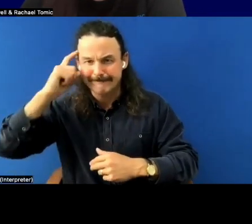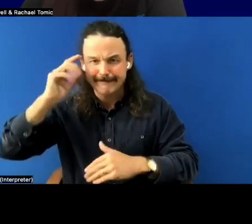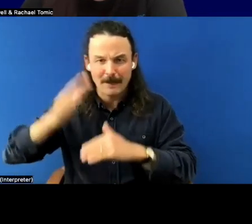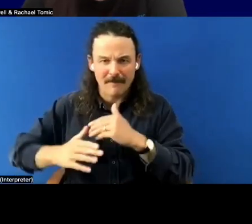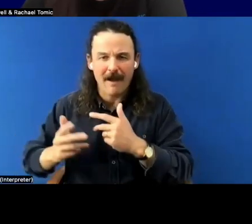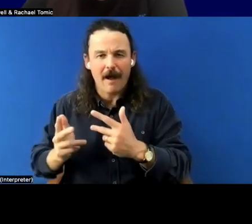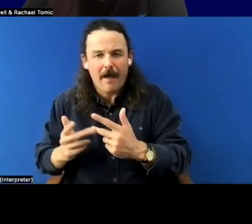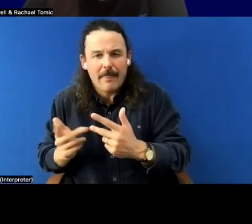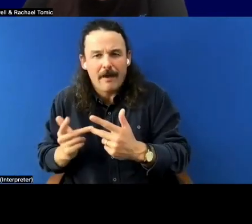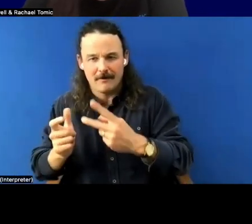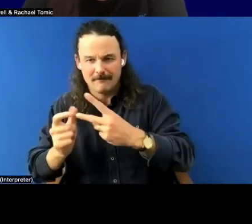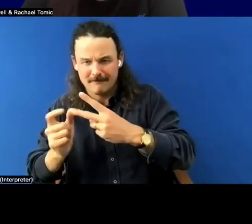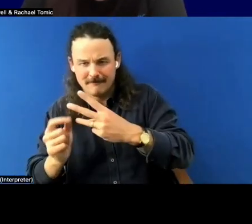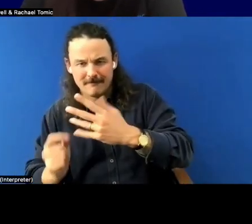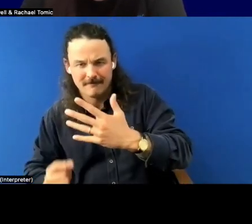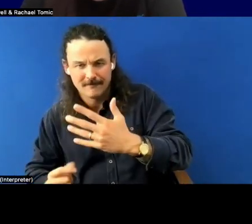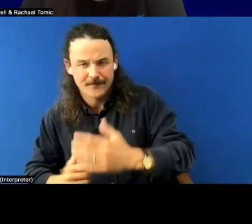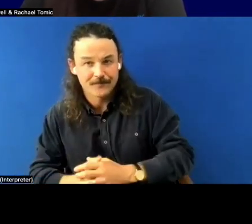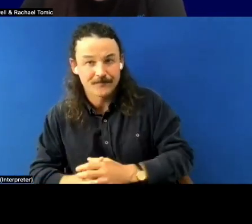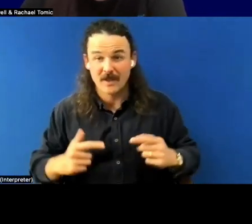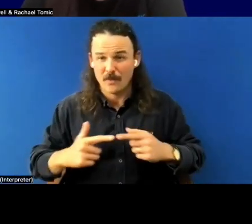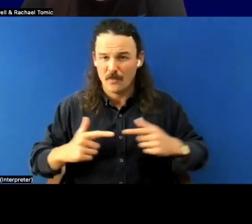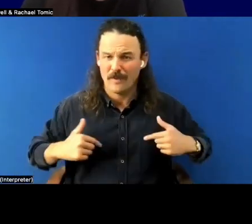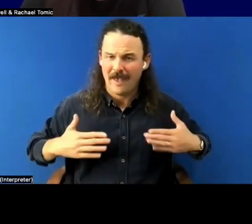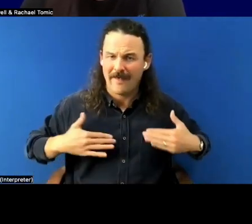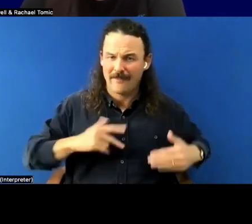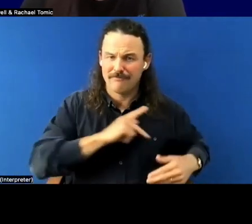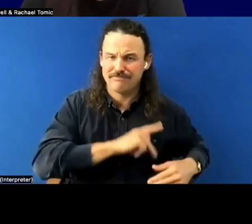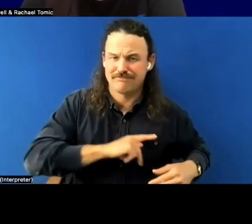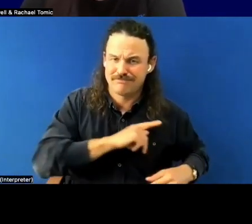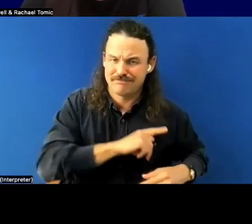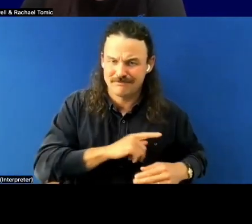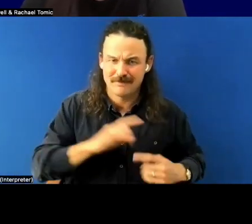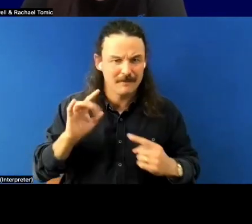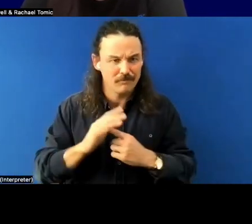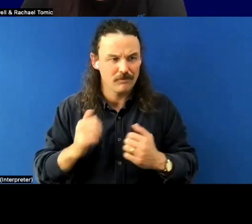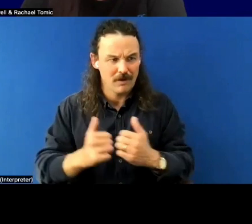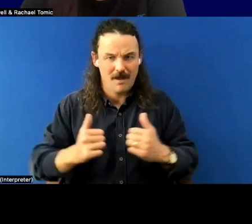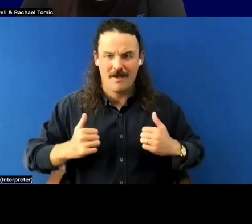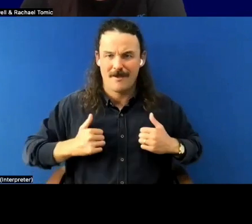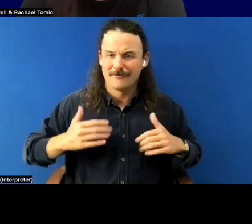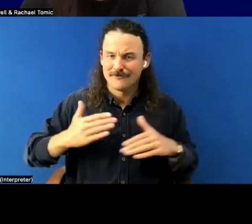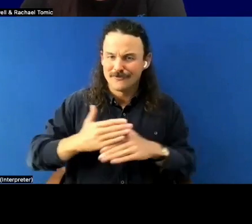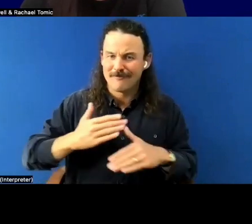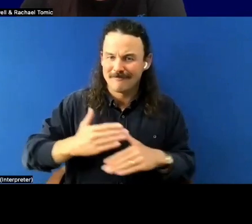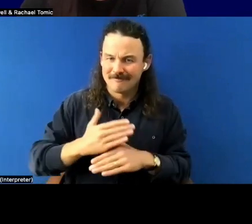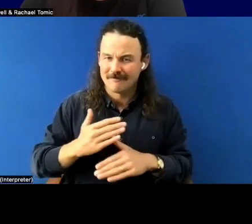intervention, we have a really important role in having a deep understanding of what CVI